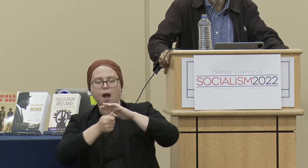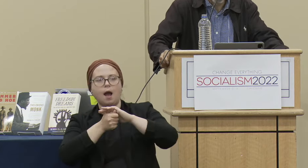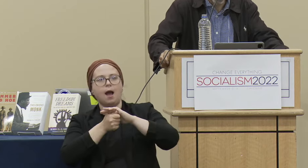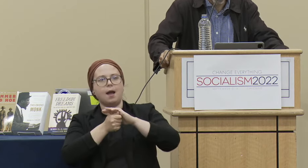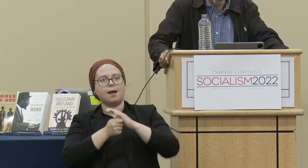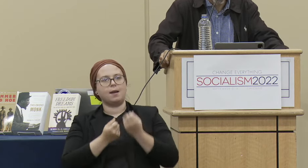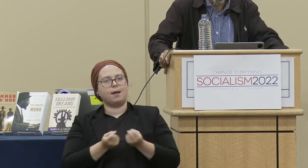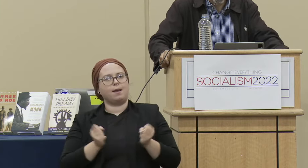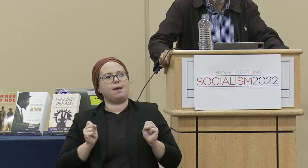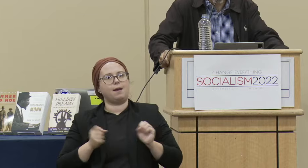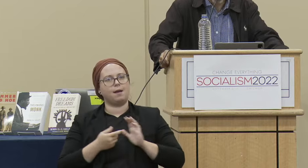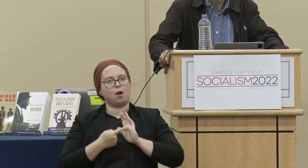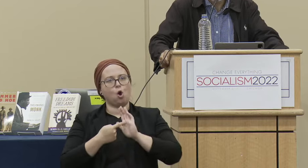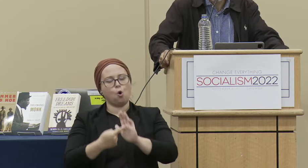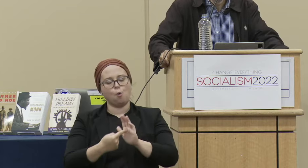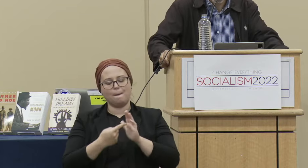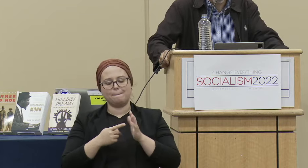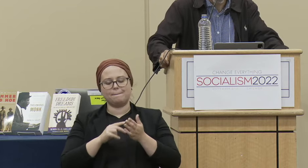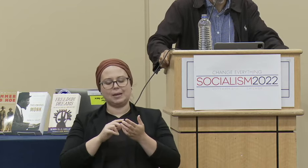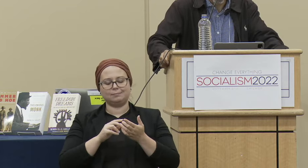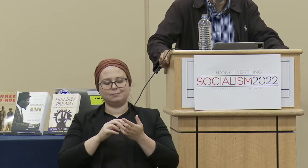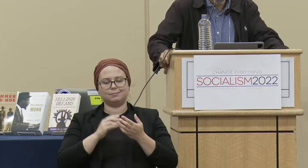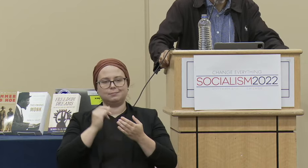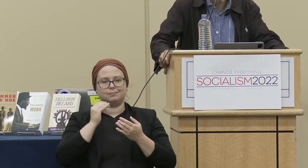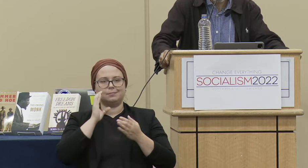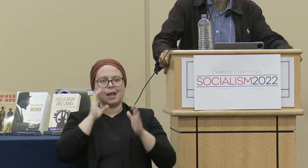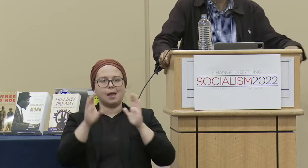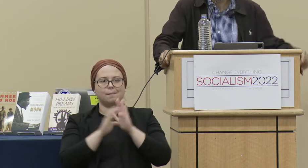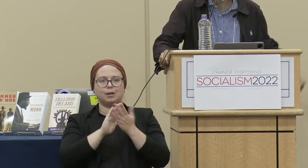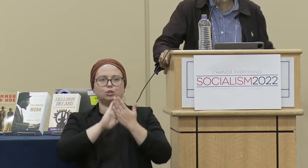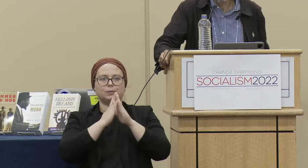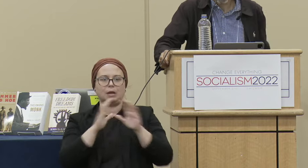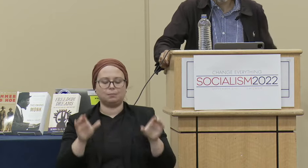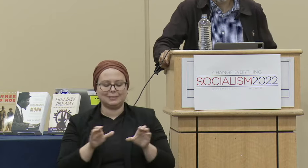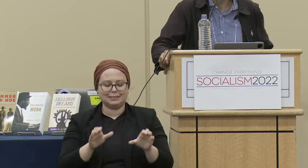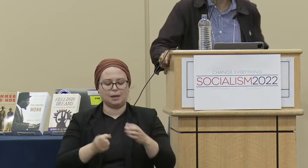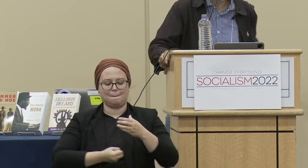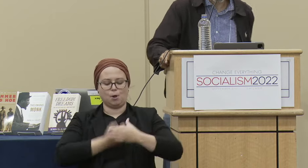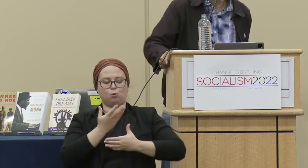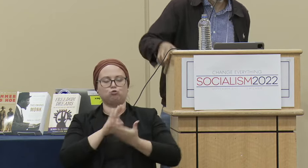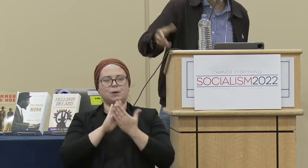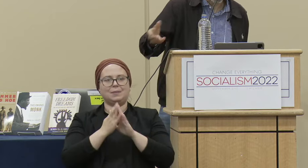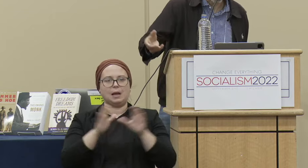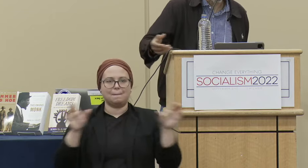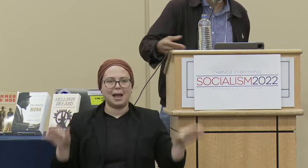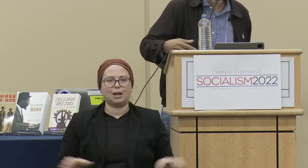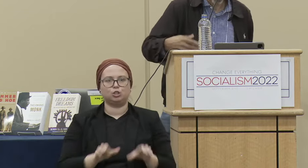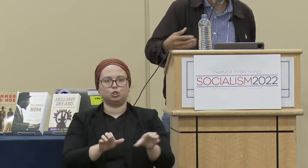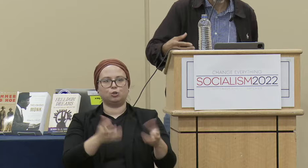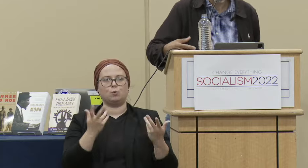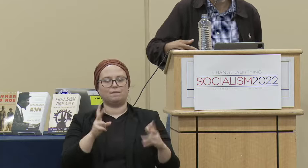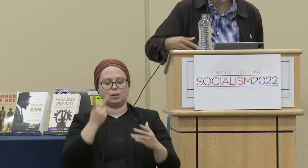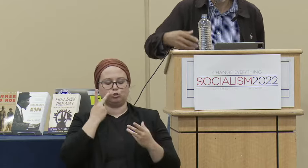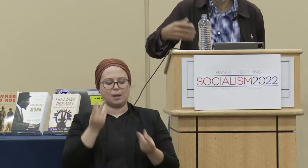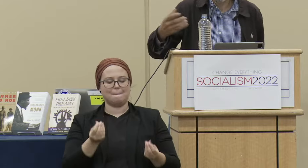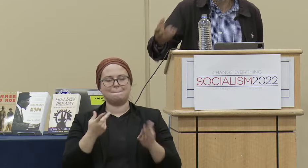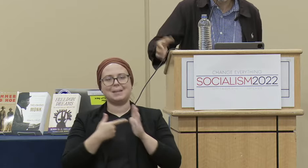everywhere, hiding in plain sight, turning image into deed. Turning poetry into action. We've already seen many